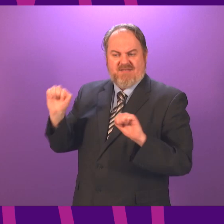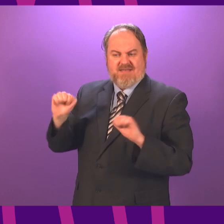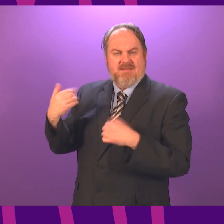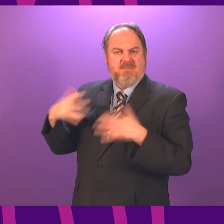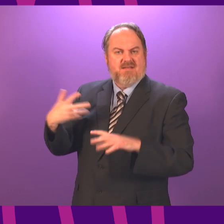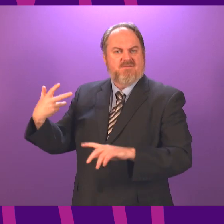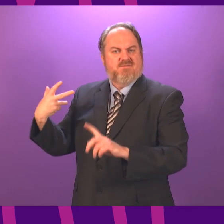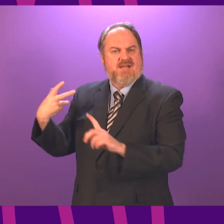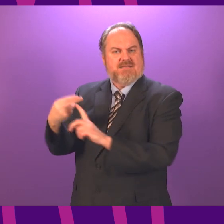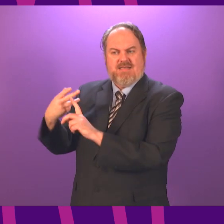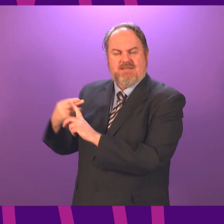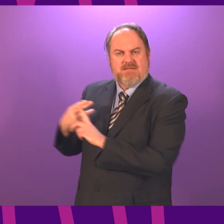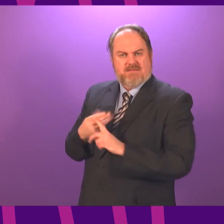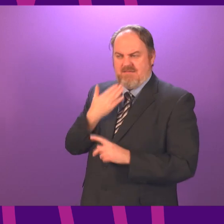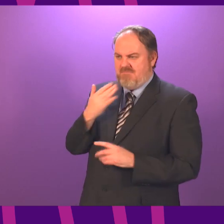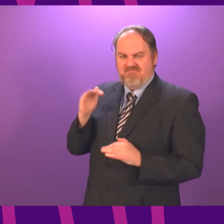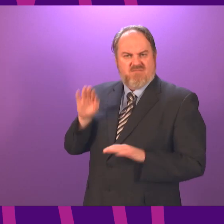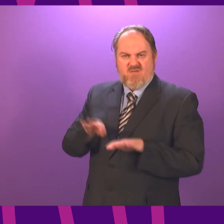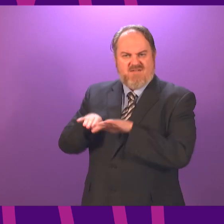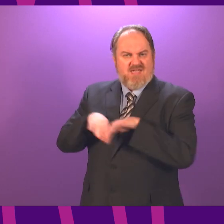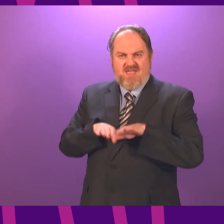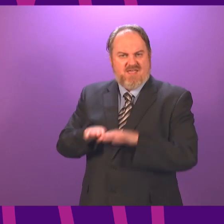The First Minister: On the first point, when I briefly heard the